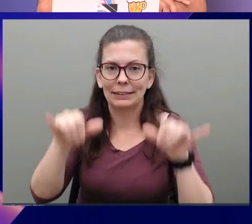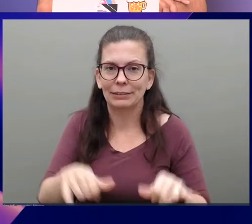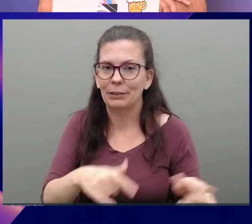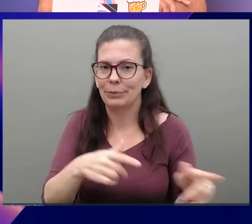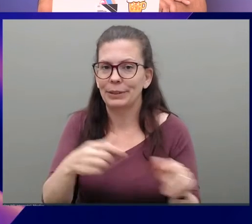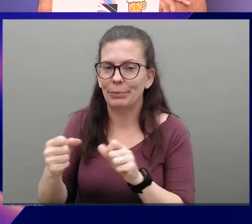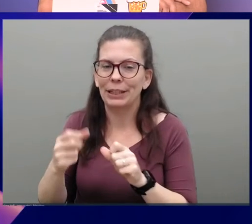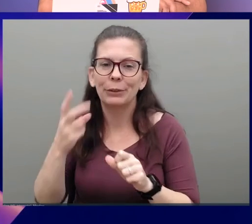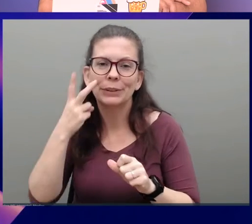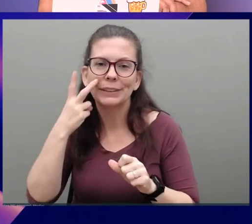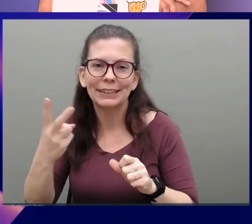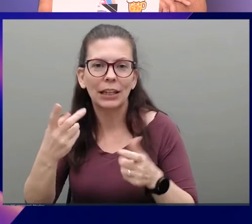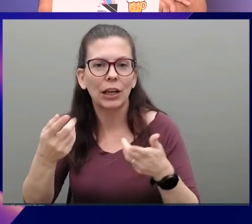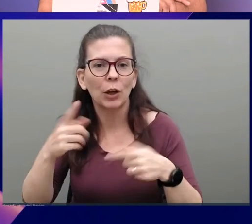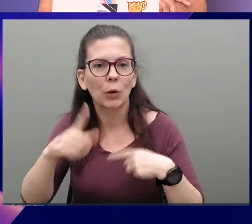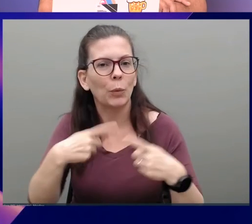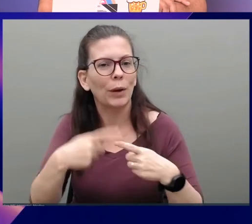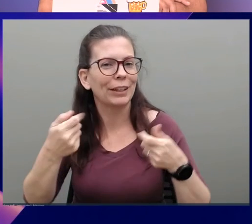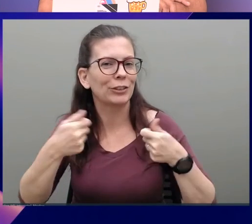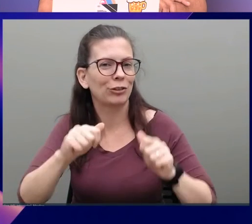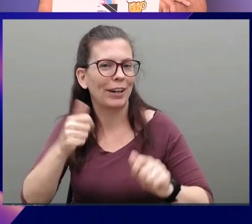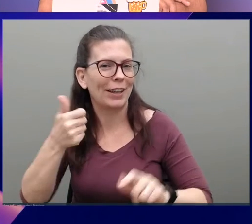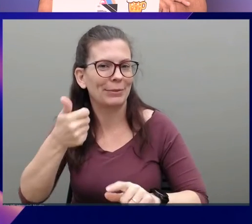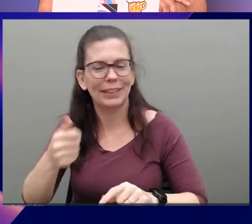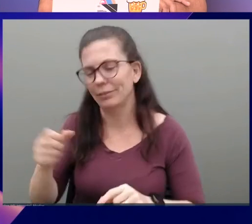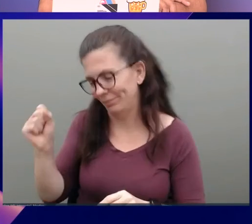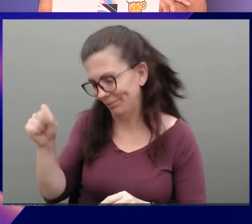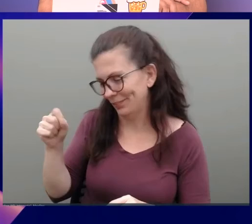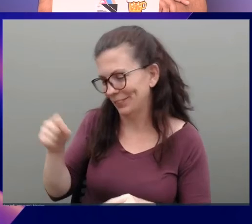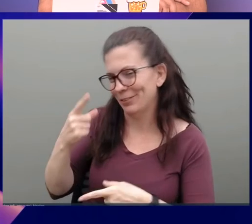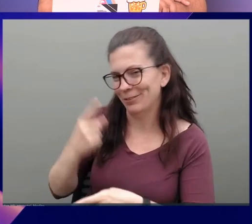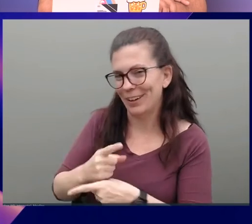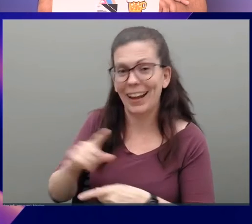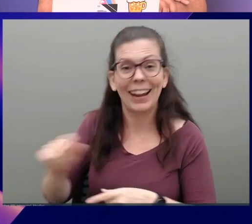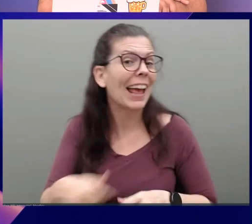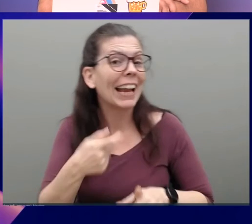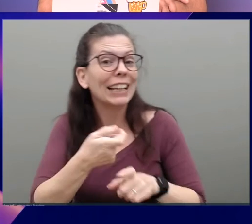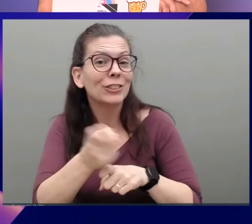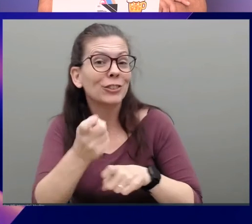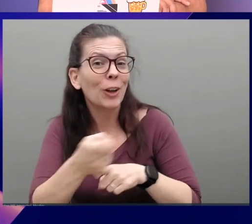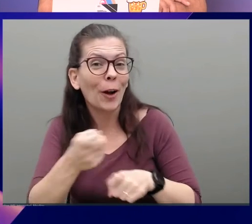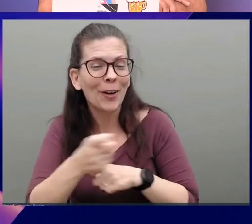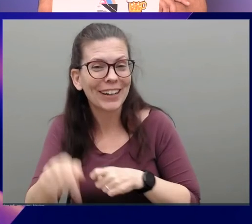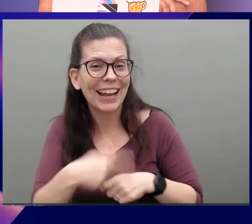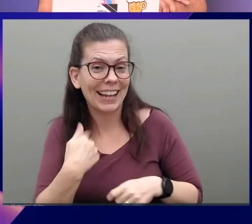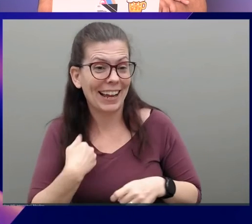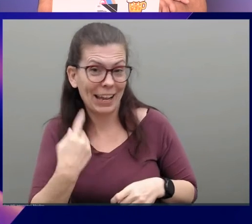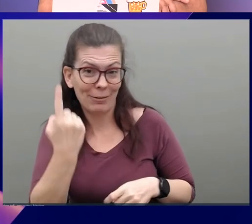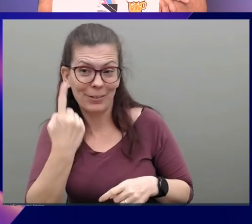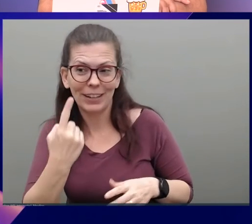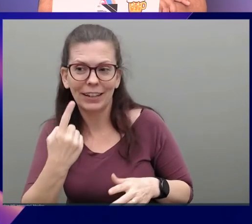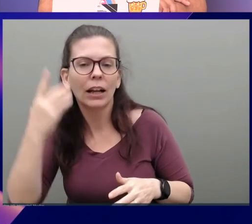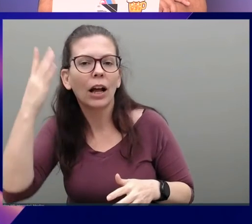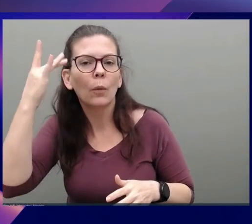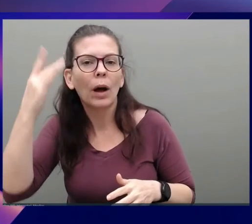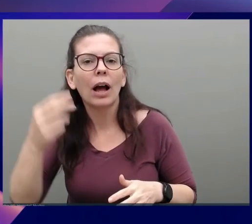for themselves, Steve? - That is correct. Yeah, I mean, do you have any jokes? Do you have any? I have one. Why did the hacker not get caught?